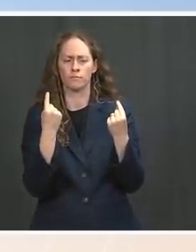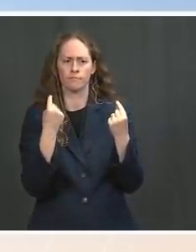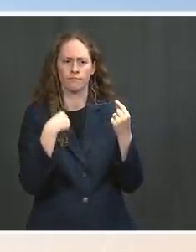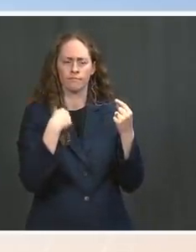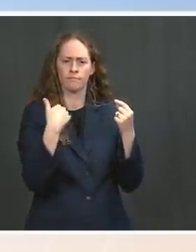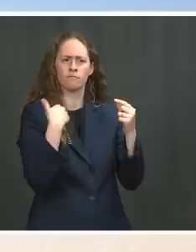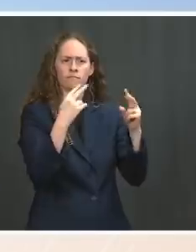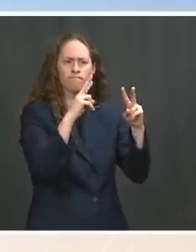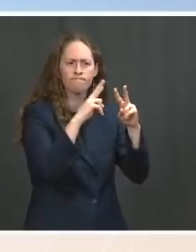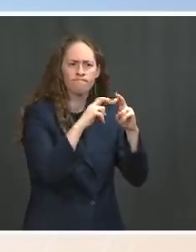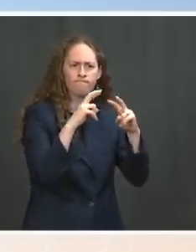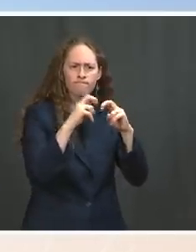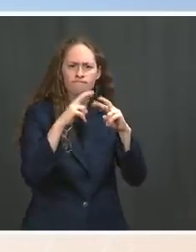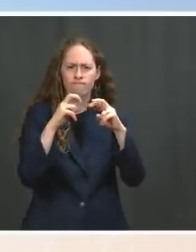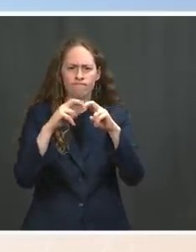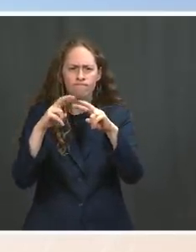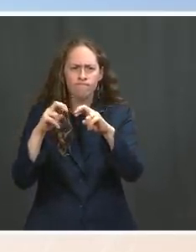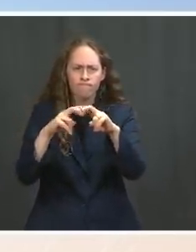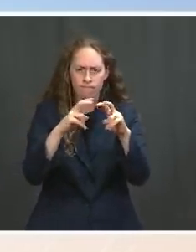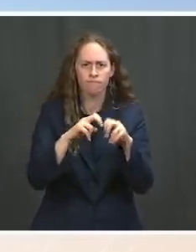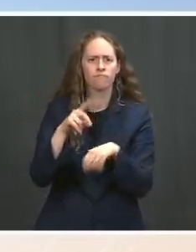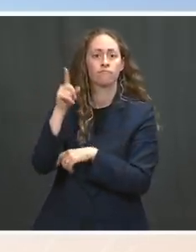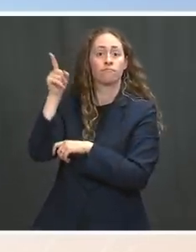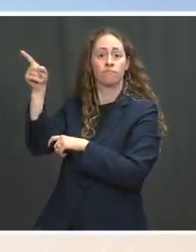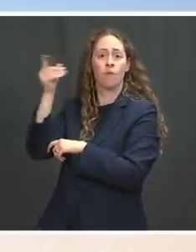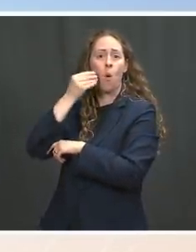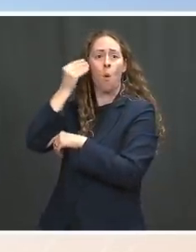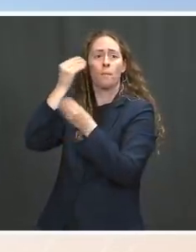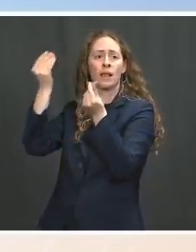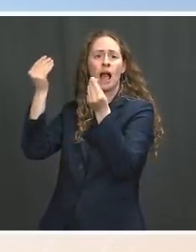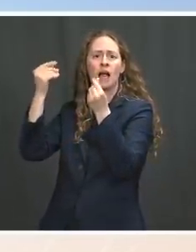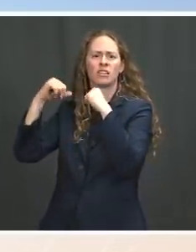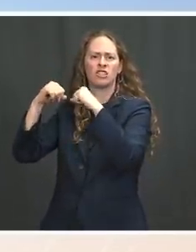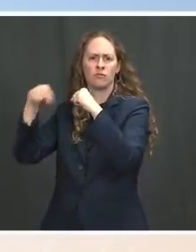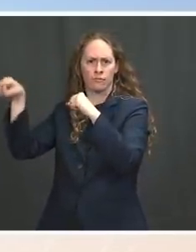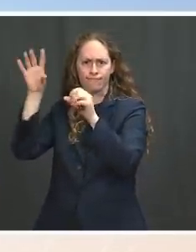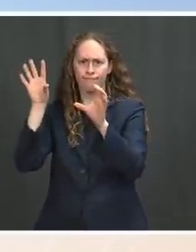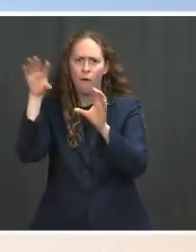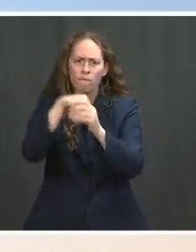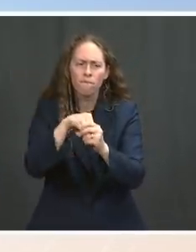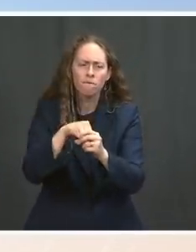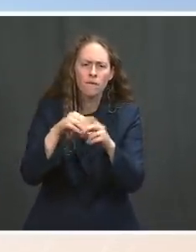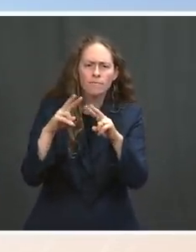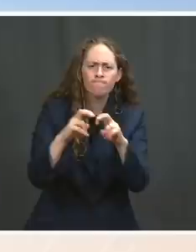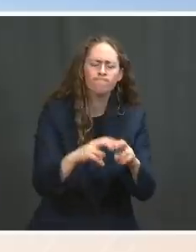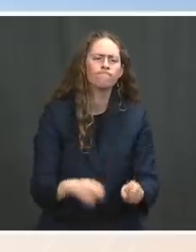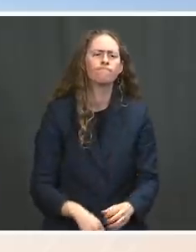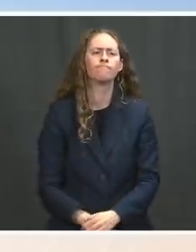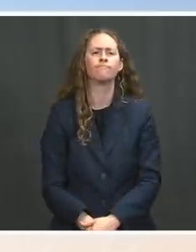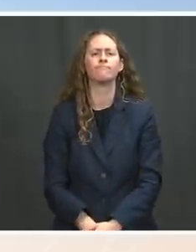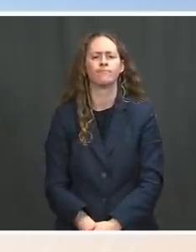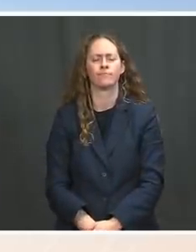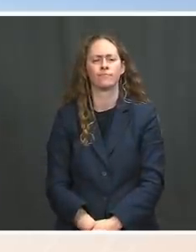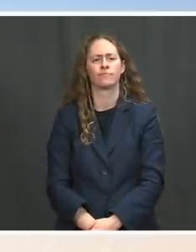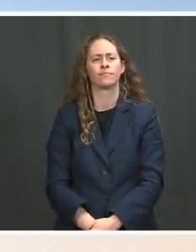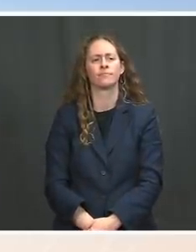And we'll continue making sure that they get any information they need to be able to turn it around quickly. The level of analysis that's already been done --